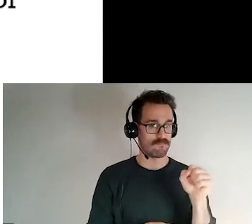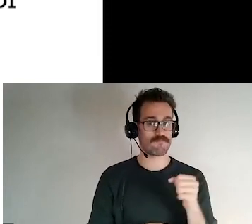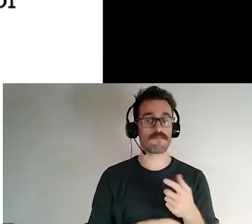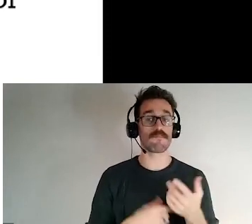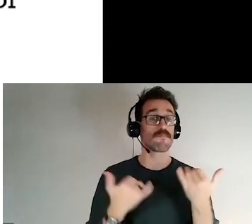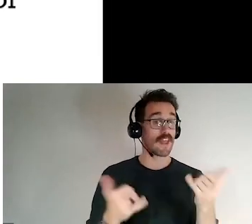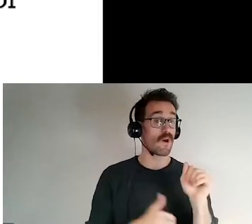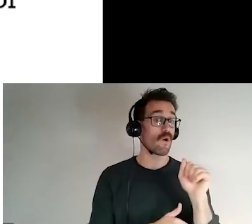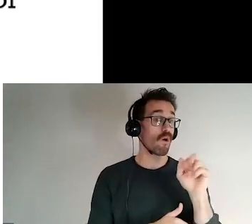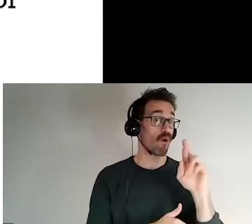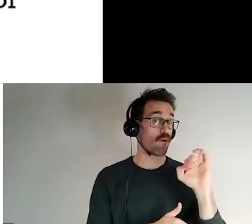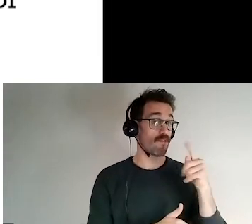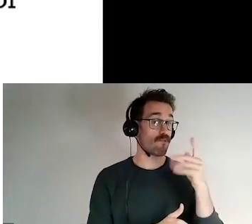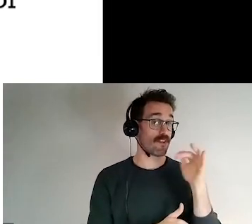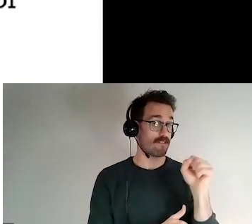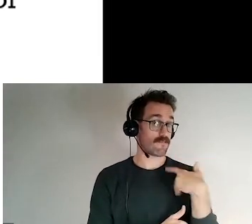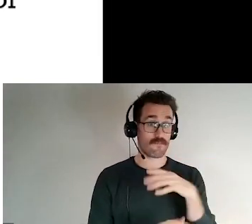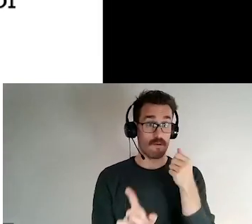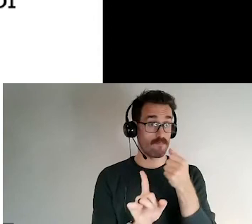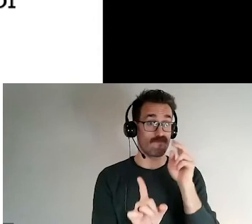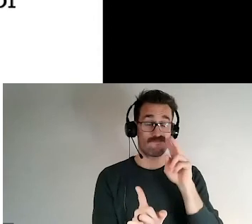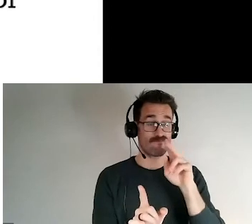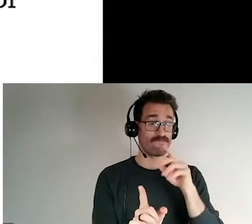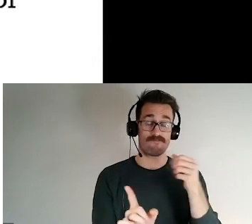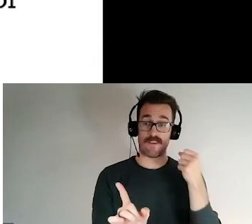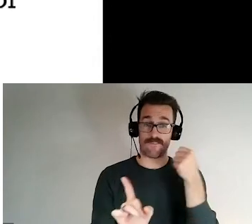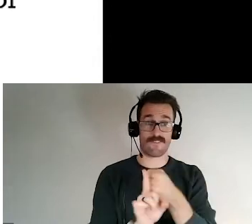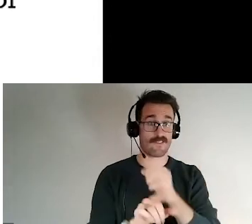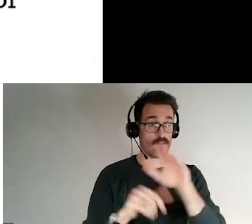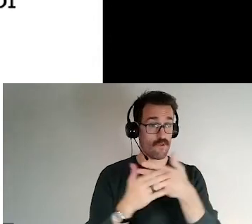do, have more severe symptoms having the supports they need can make a huge difference in terms